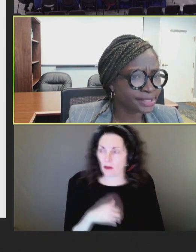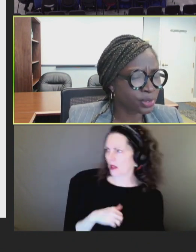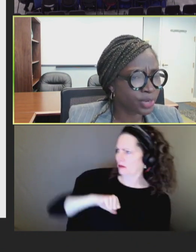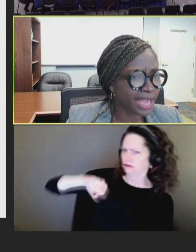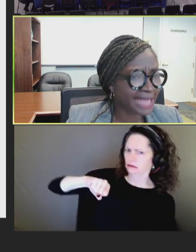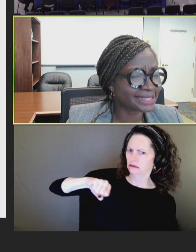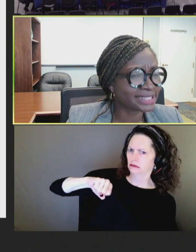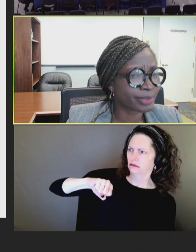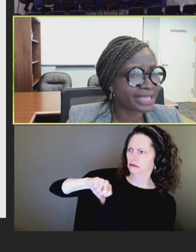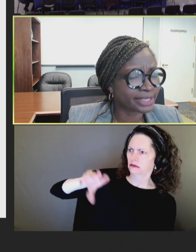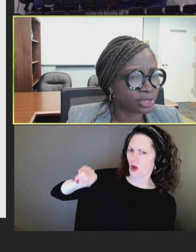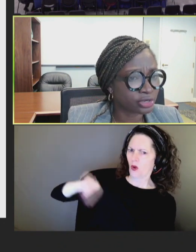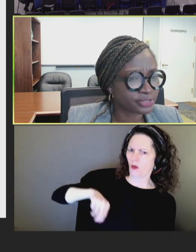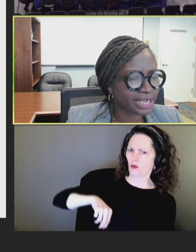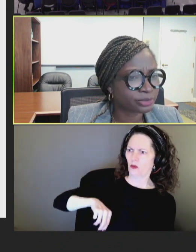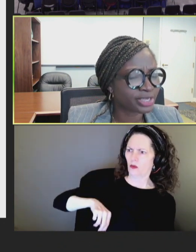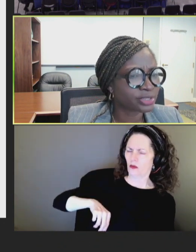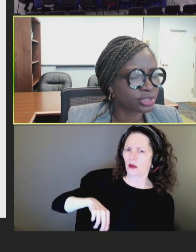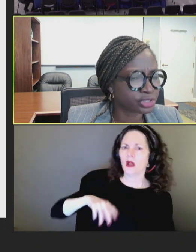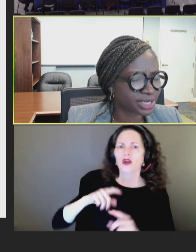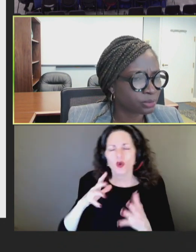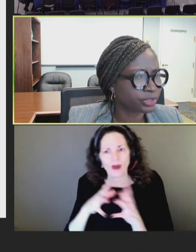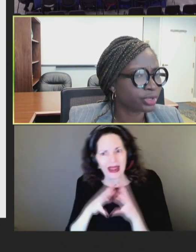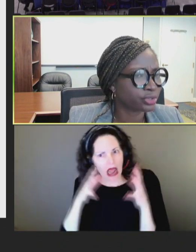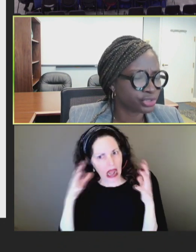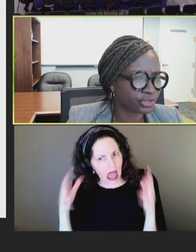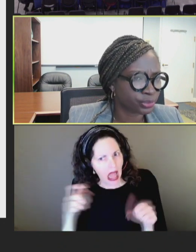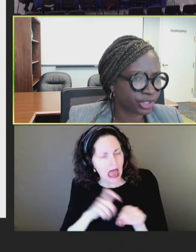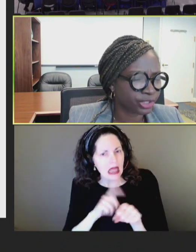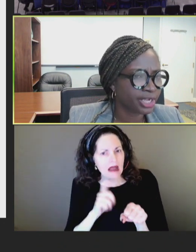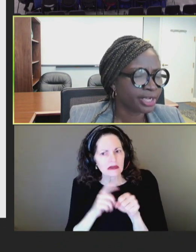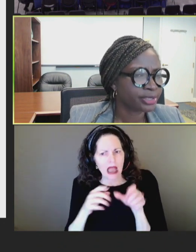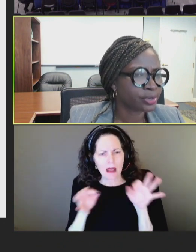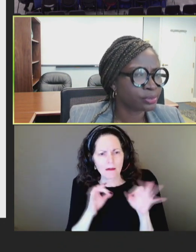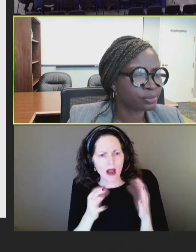So, we had to spend a lot of time trying to understand what the concerns were. You know,